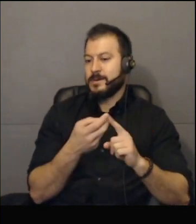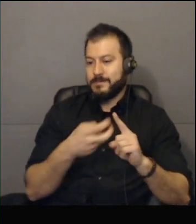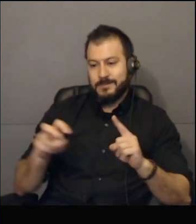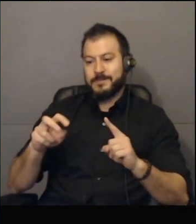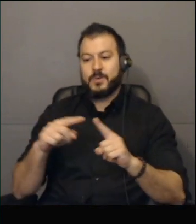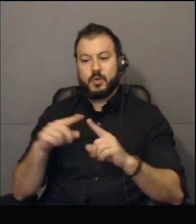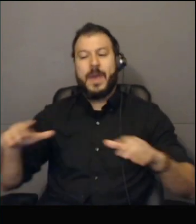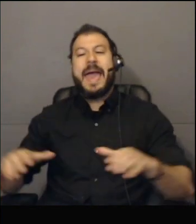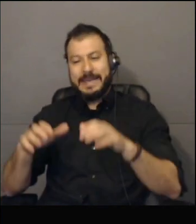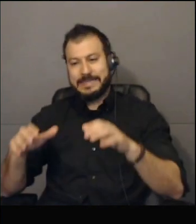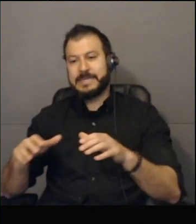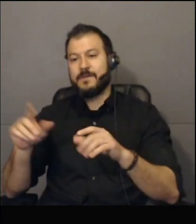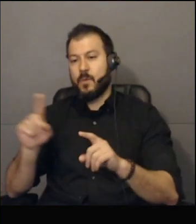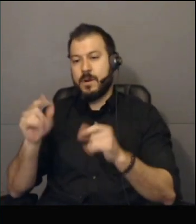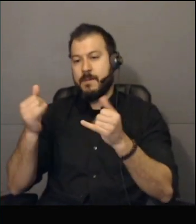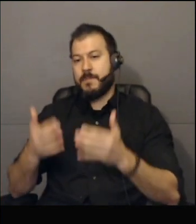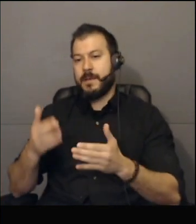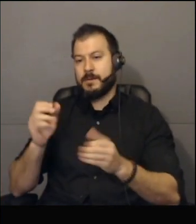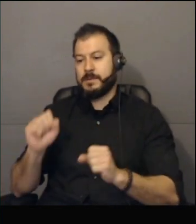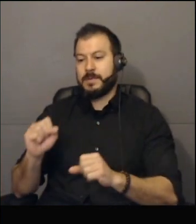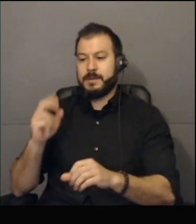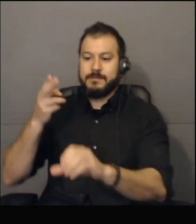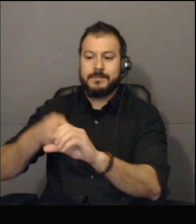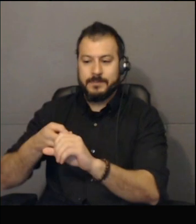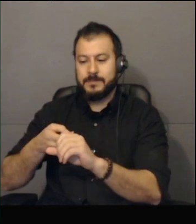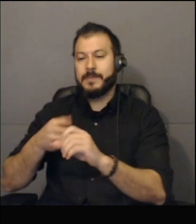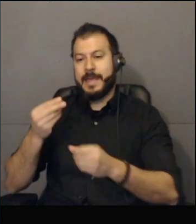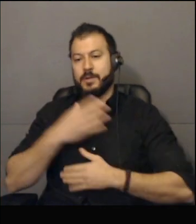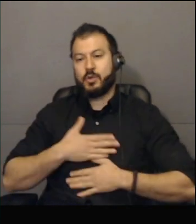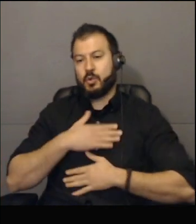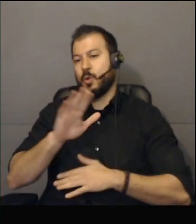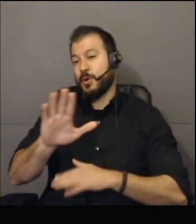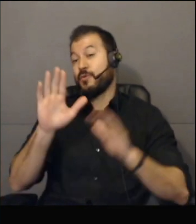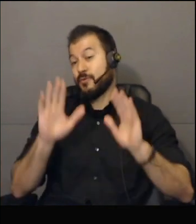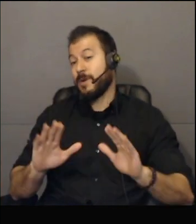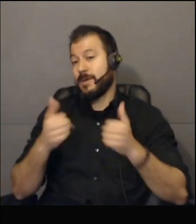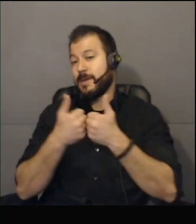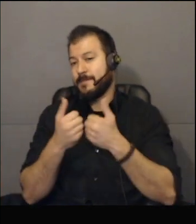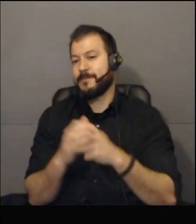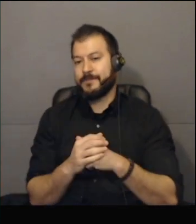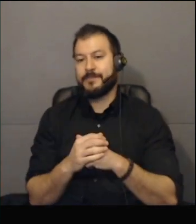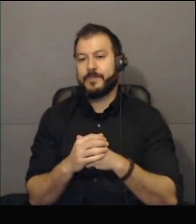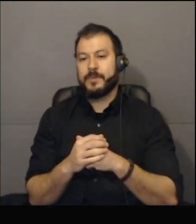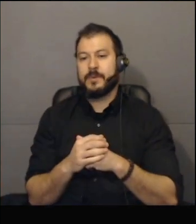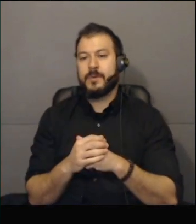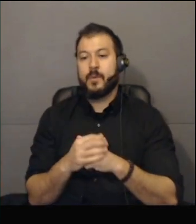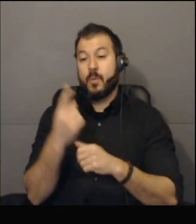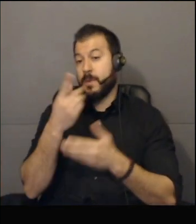players can go there and enjoy your great game. However, one thing to remember is that your service will